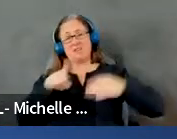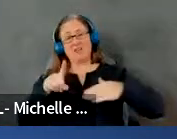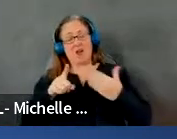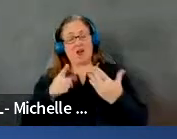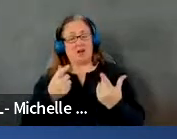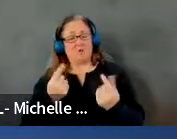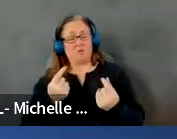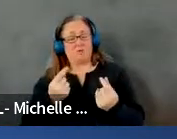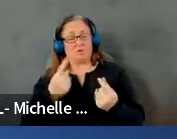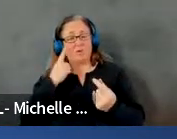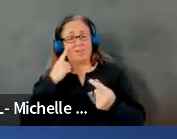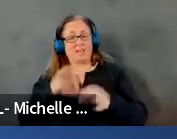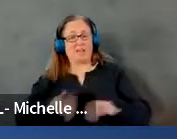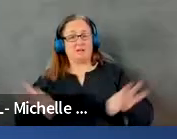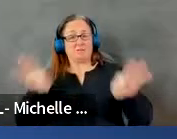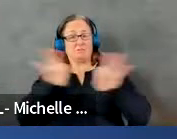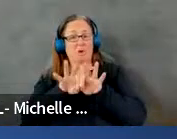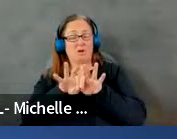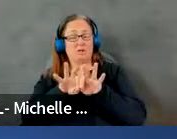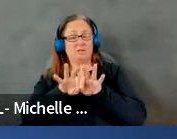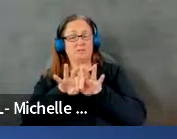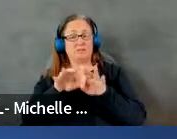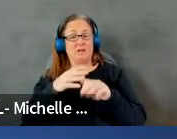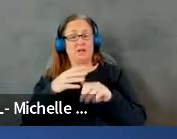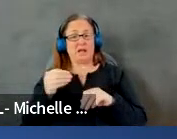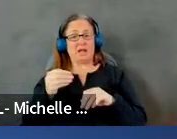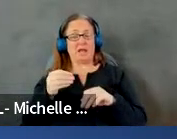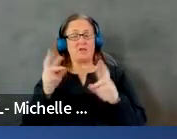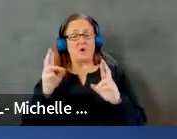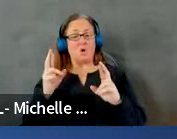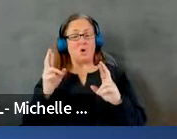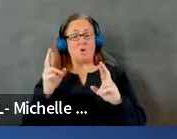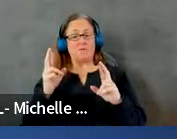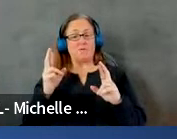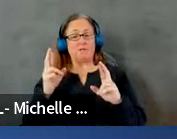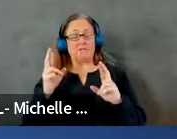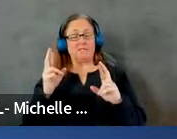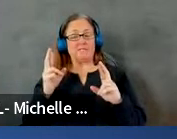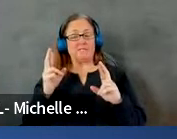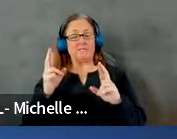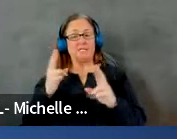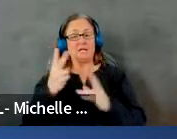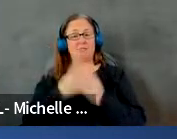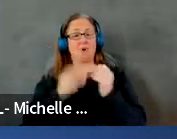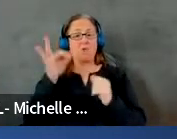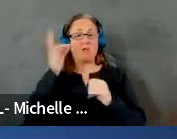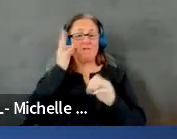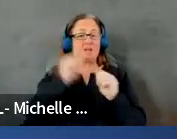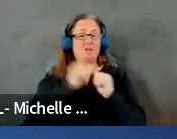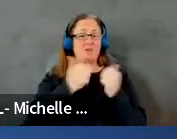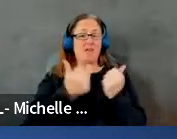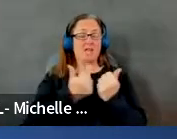are critical to take and that hopefully both the federal agencies are already doing these,